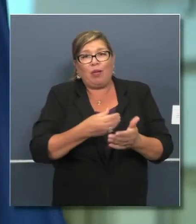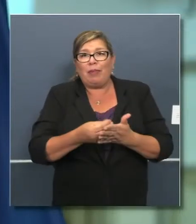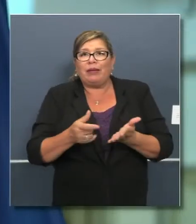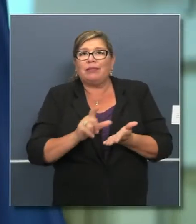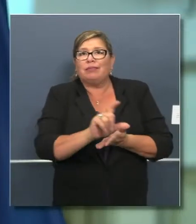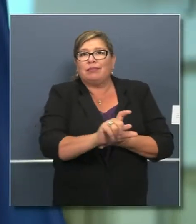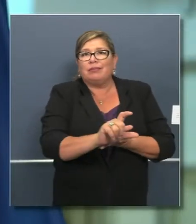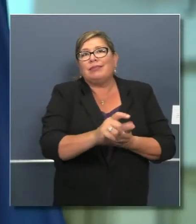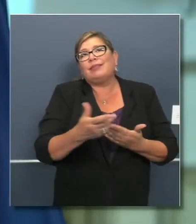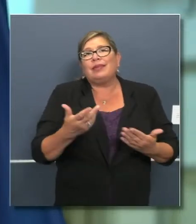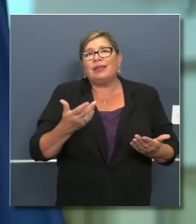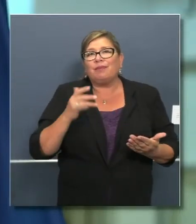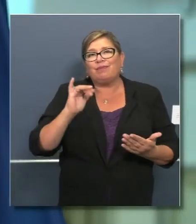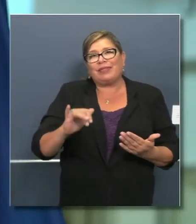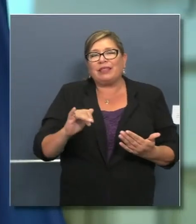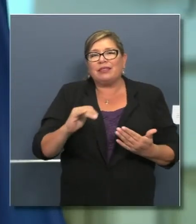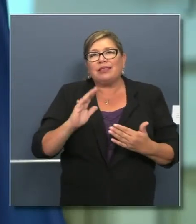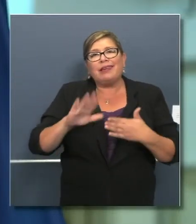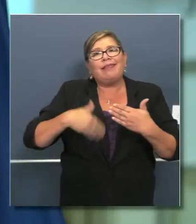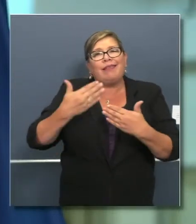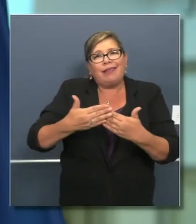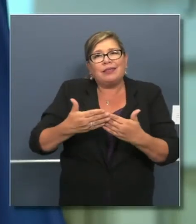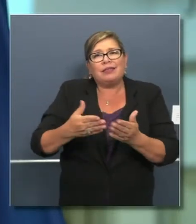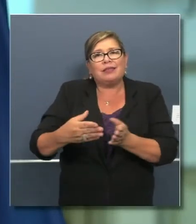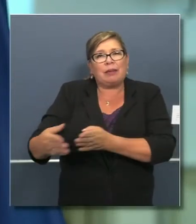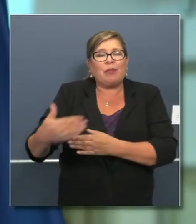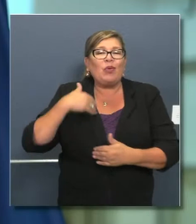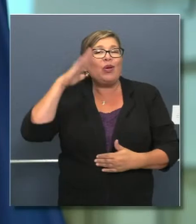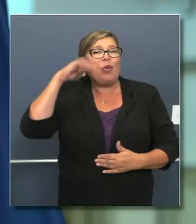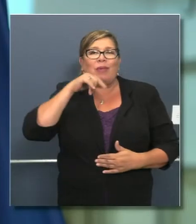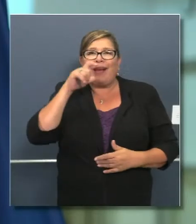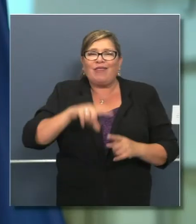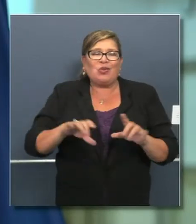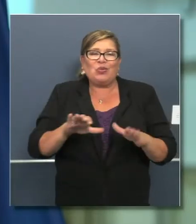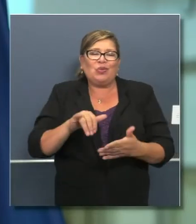as I said that's going to be an exception and we hope we never have to trigger that I think